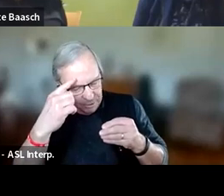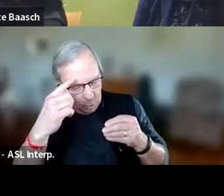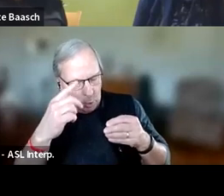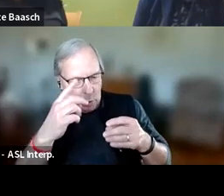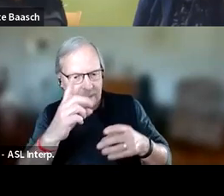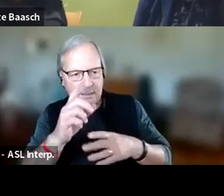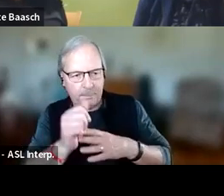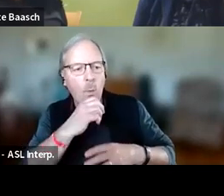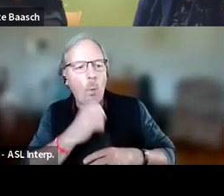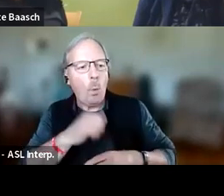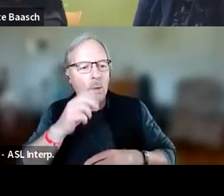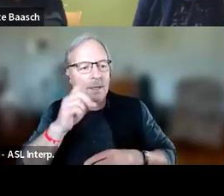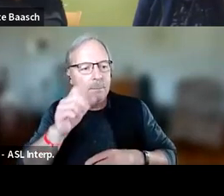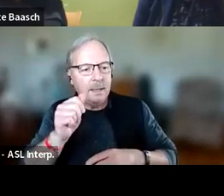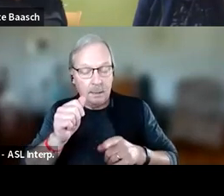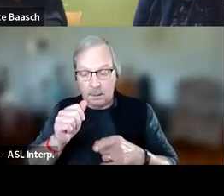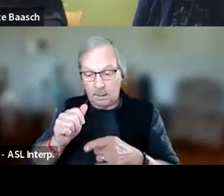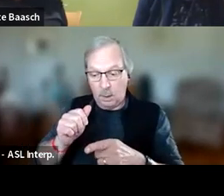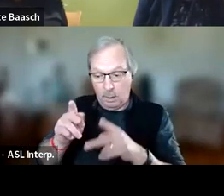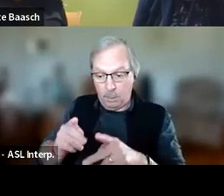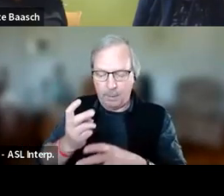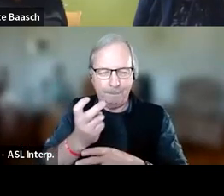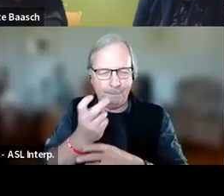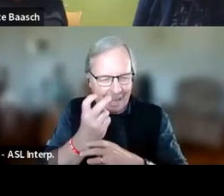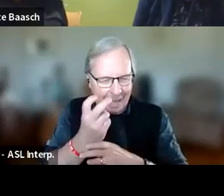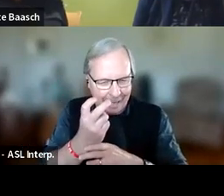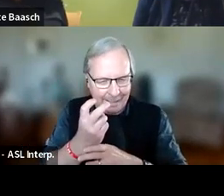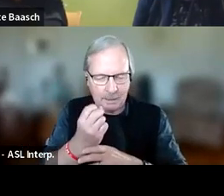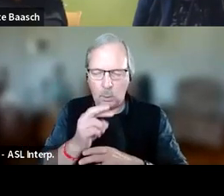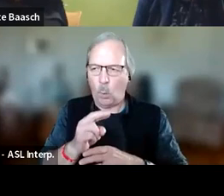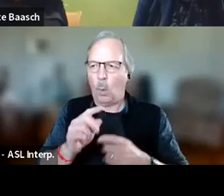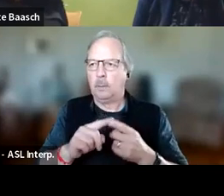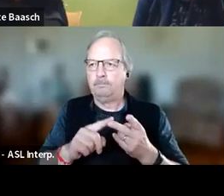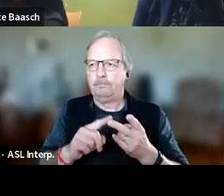For example, if the person is actually blind or is hearing impaired,